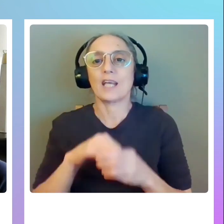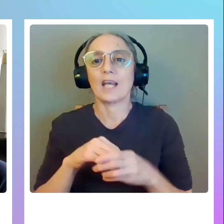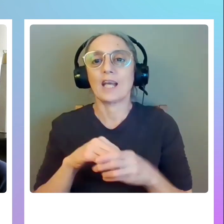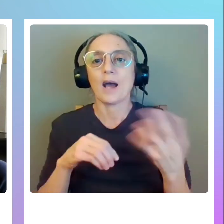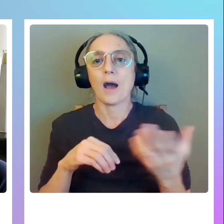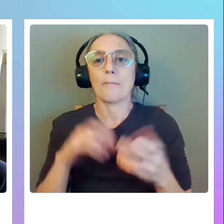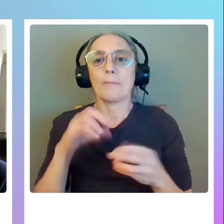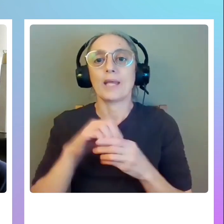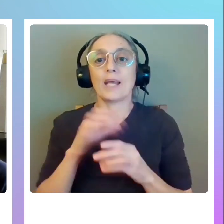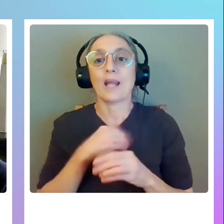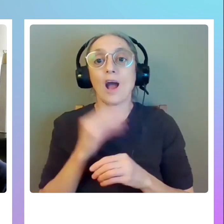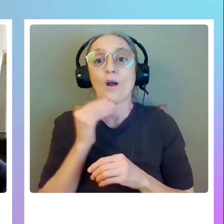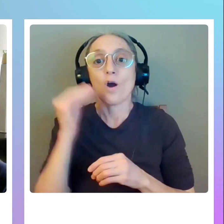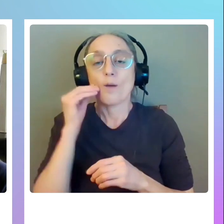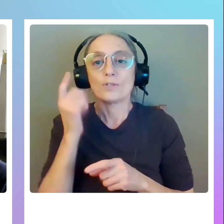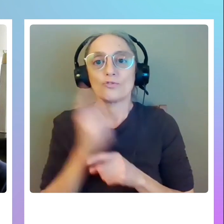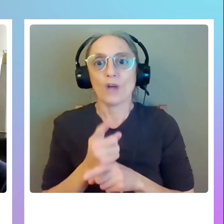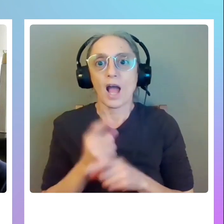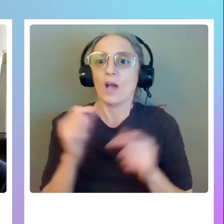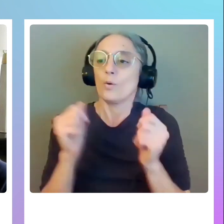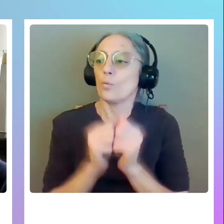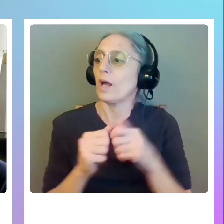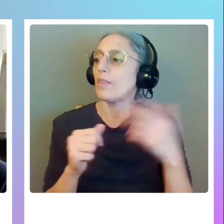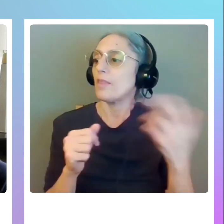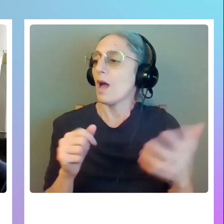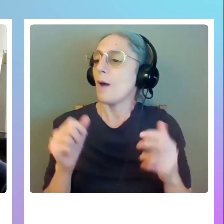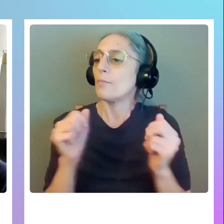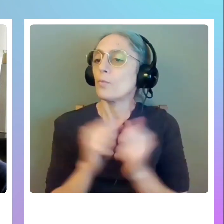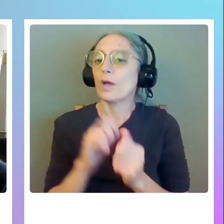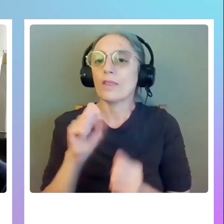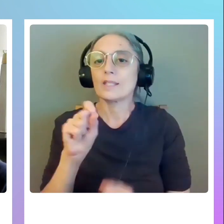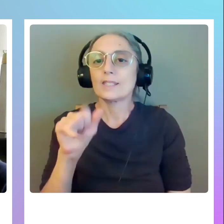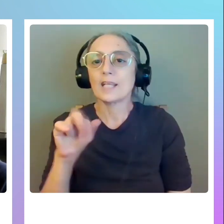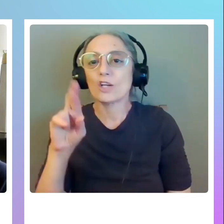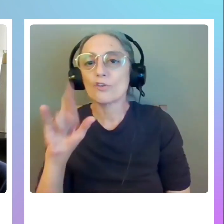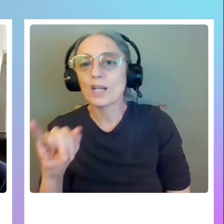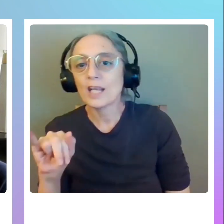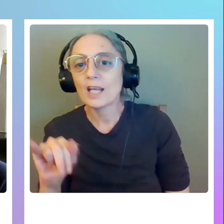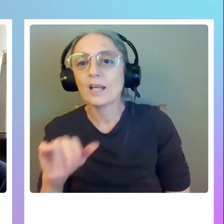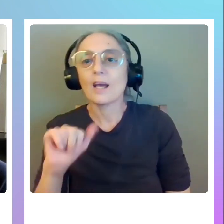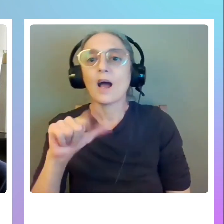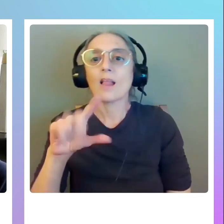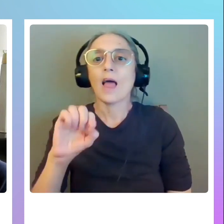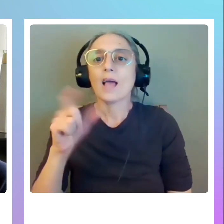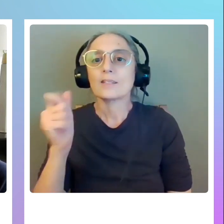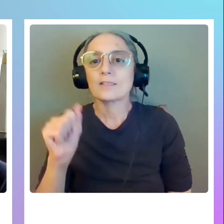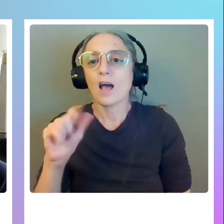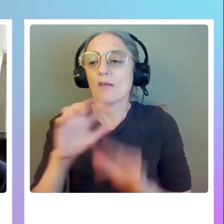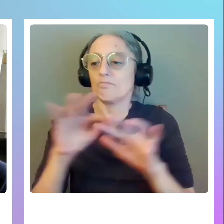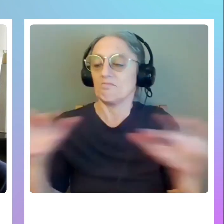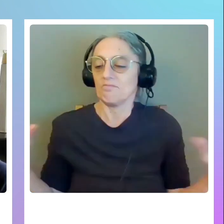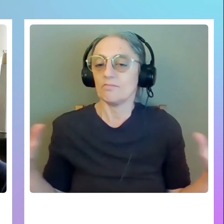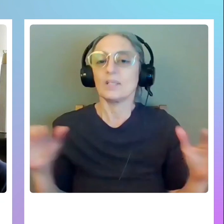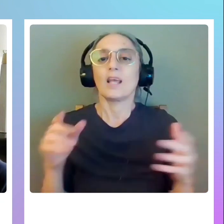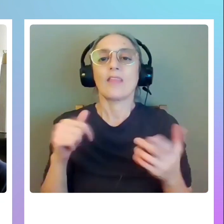With Siri and Alexa and that sort of thing. It's become mainstream. So it's not necessarily considered